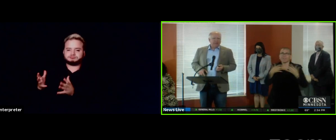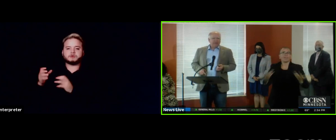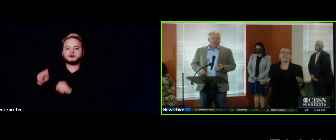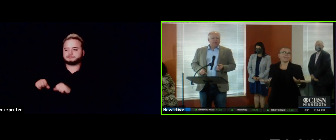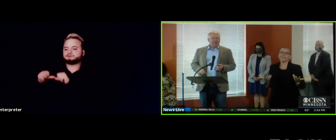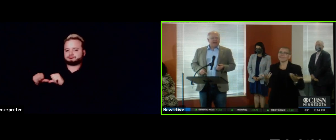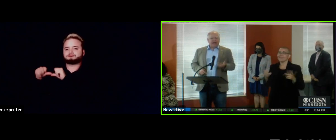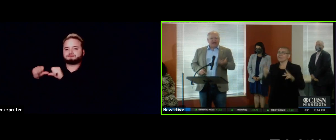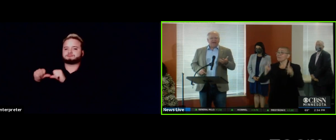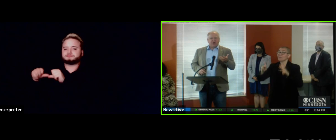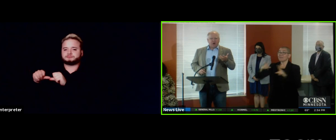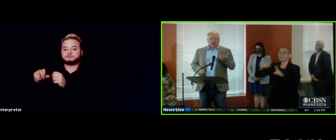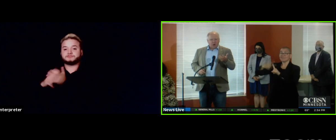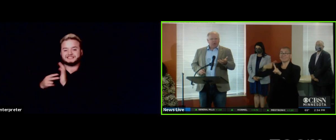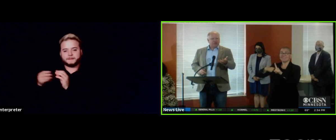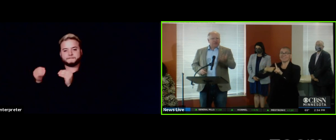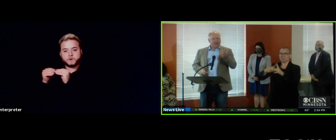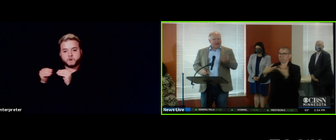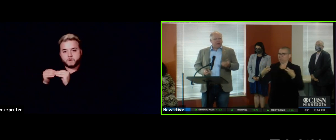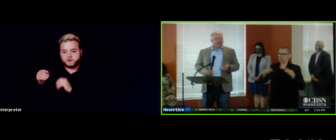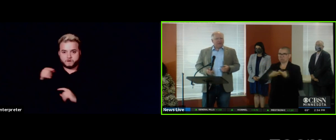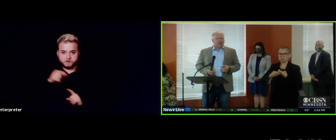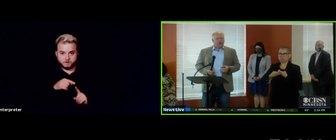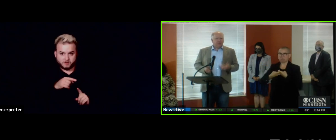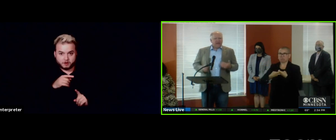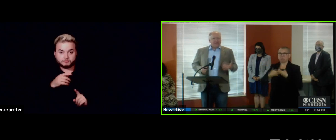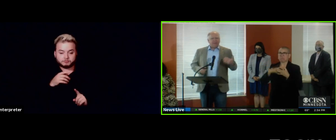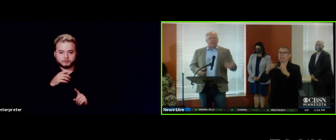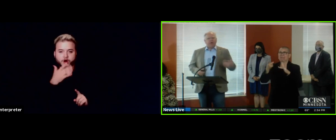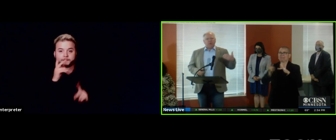they would be if they had homeownership, had equity in their homes, and people can weather